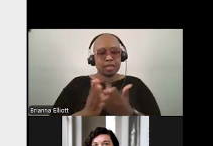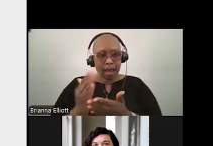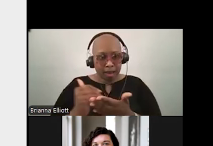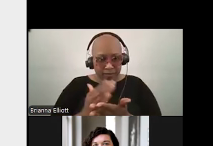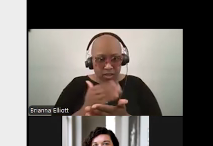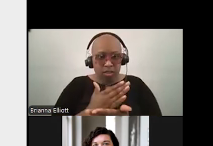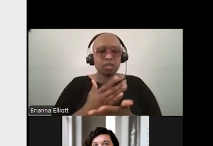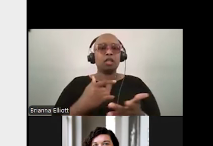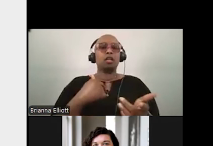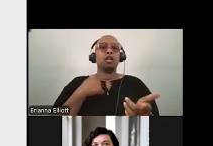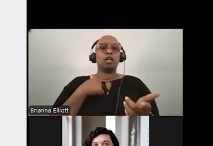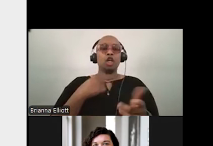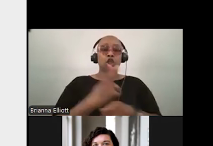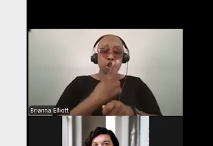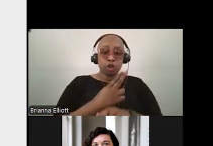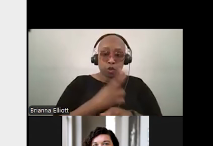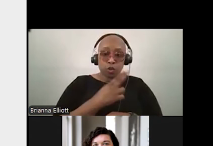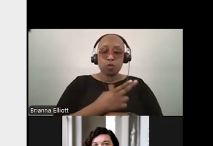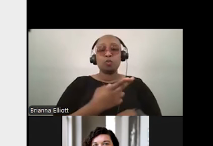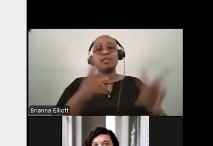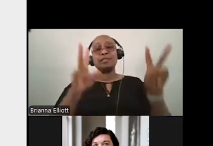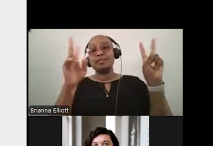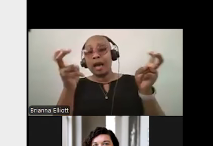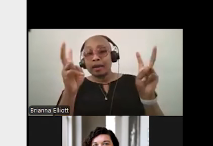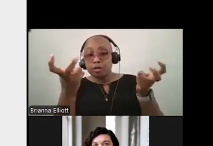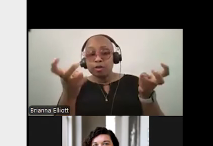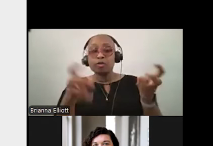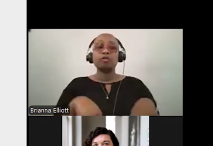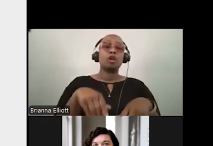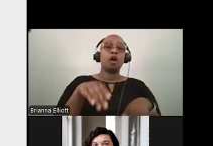descriptive links, bookmarks. We're going to talk about all of that today. And you have